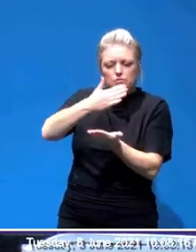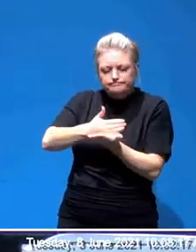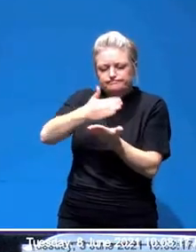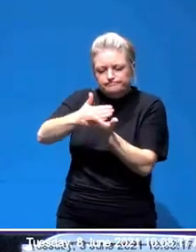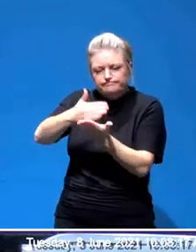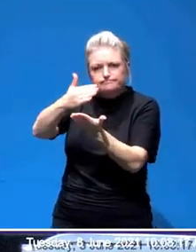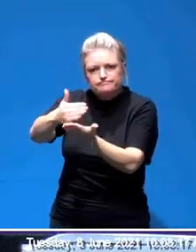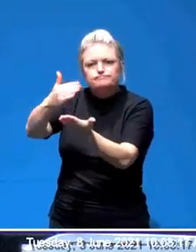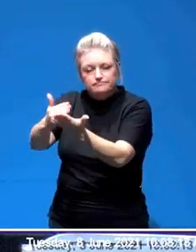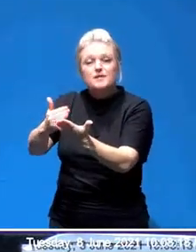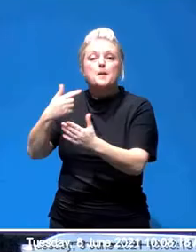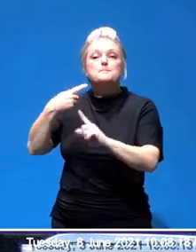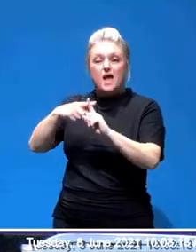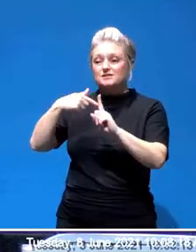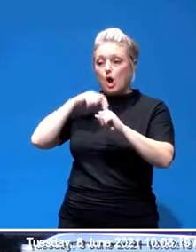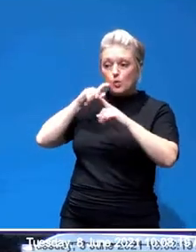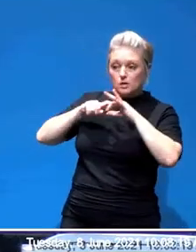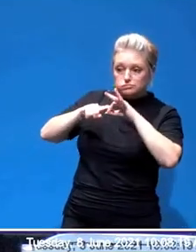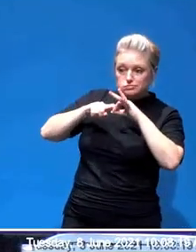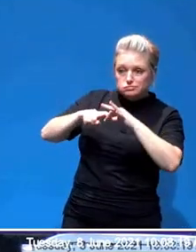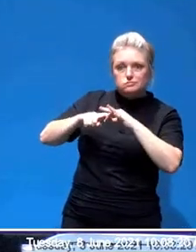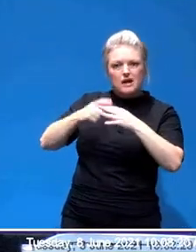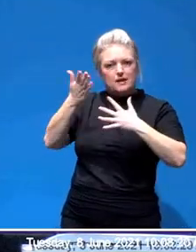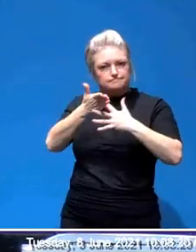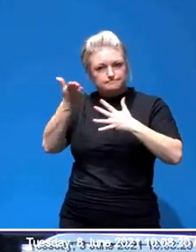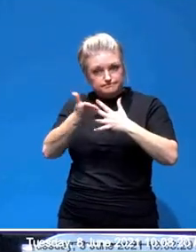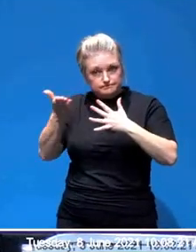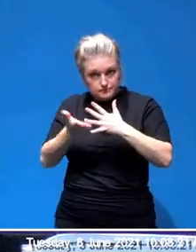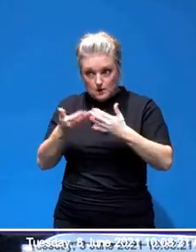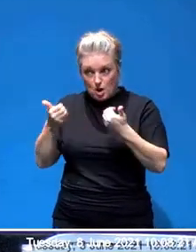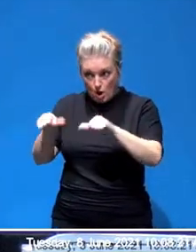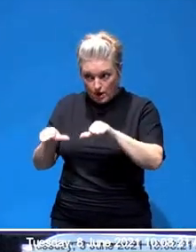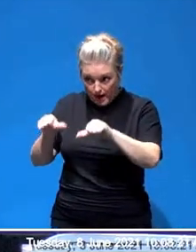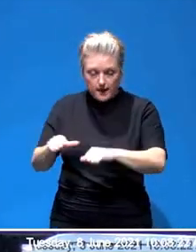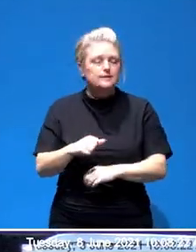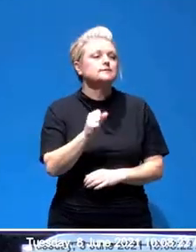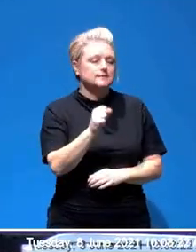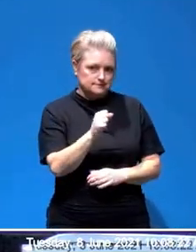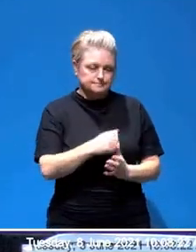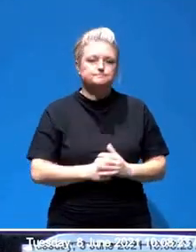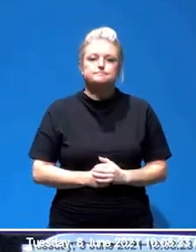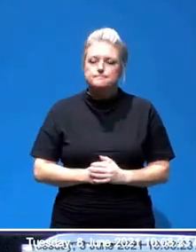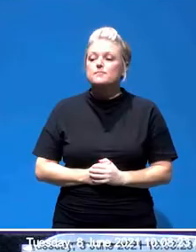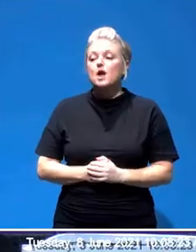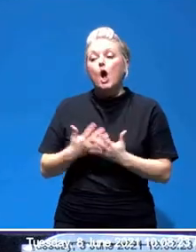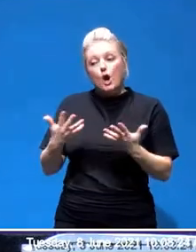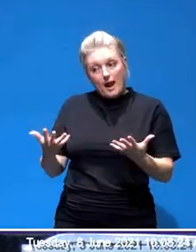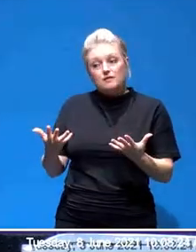Are you happy with that approach? Yes, that's good, thank you. Can I invite you to start reading your statement, and perhaps